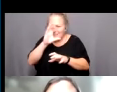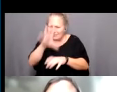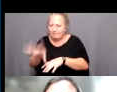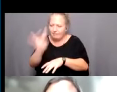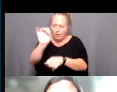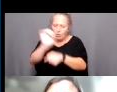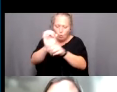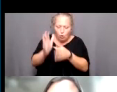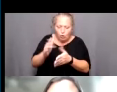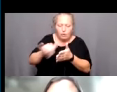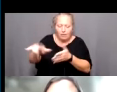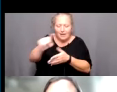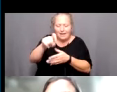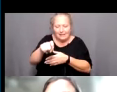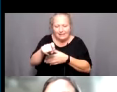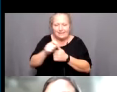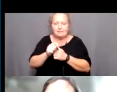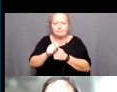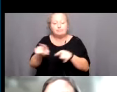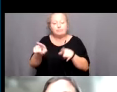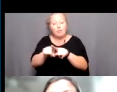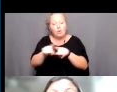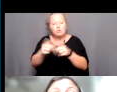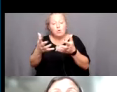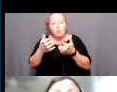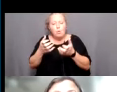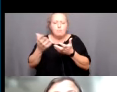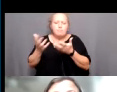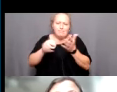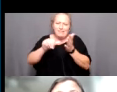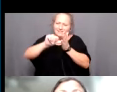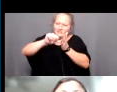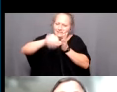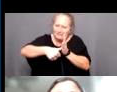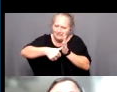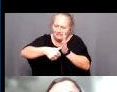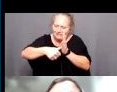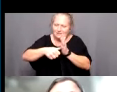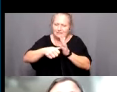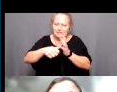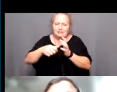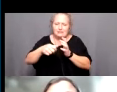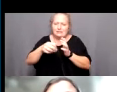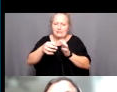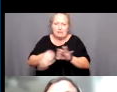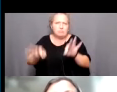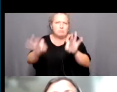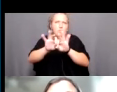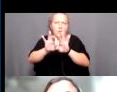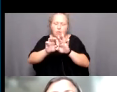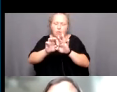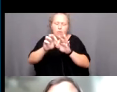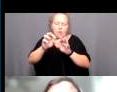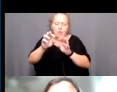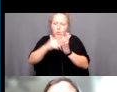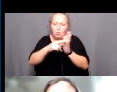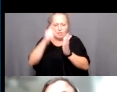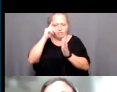I also want to sort of emphasize this key principle of worker voice and why it's